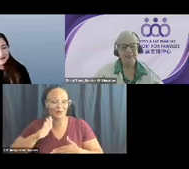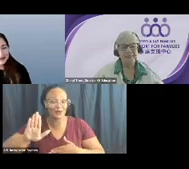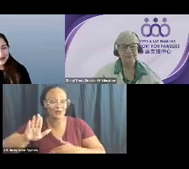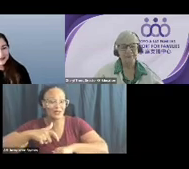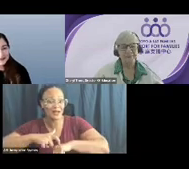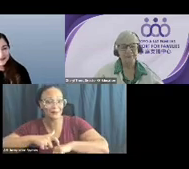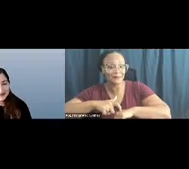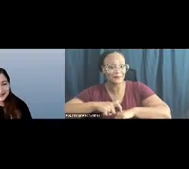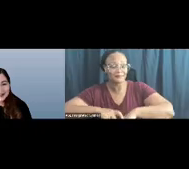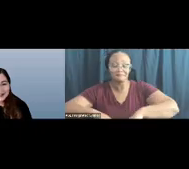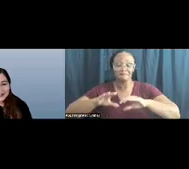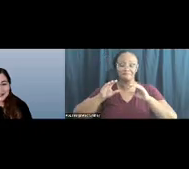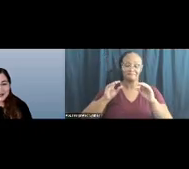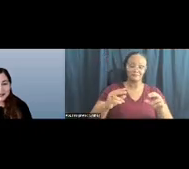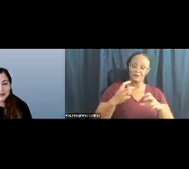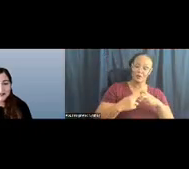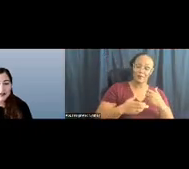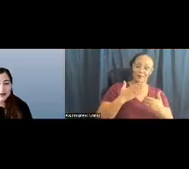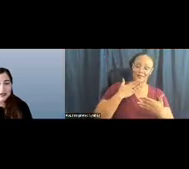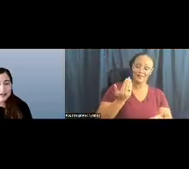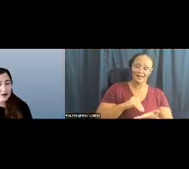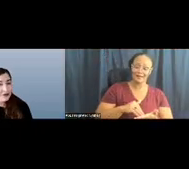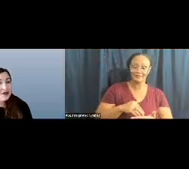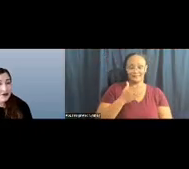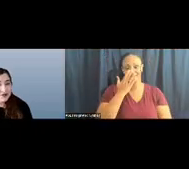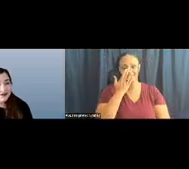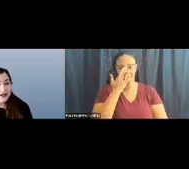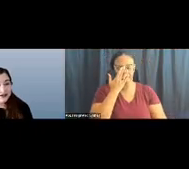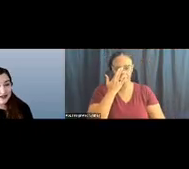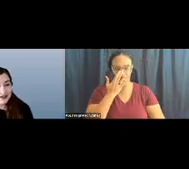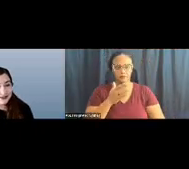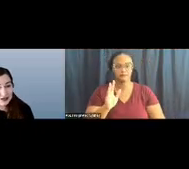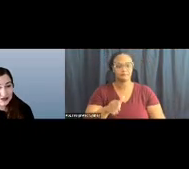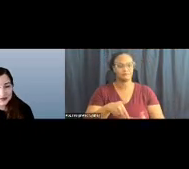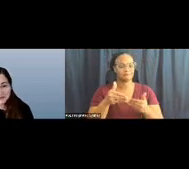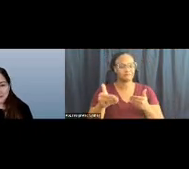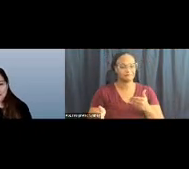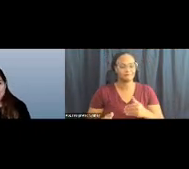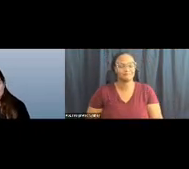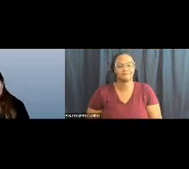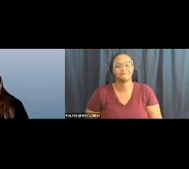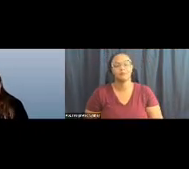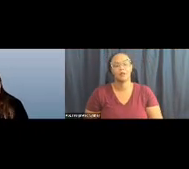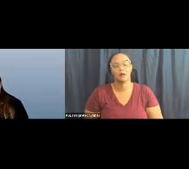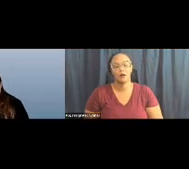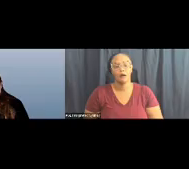Thanks again. Yeah. So, in closing, we uh, we can go to the next slide. Thank you. In closing,